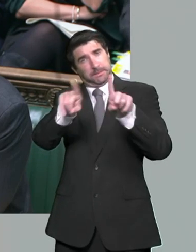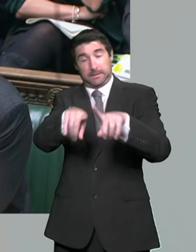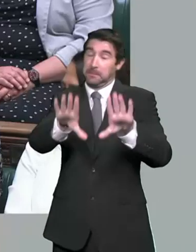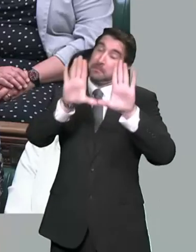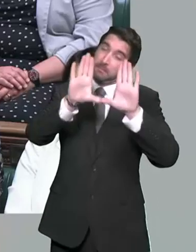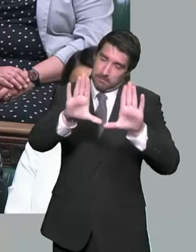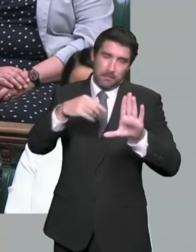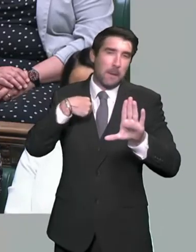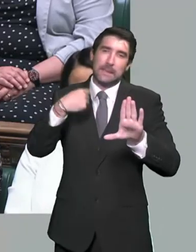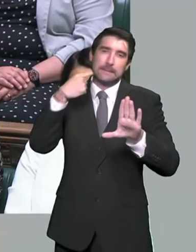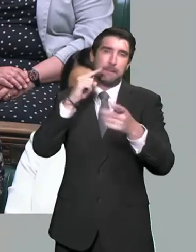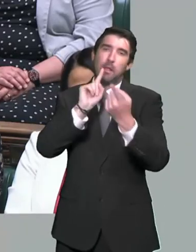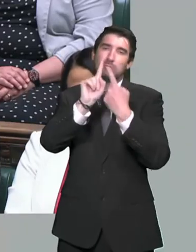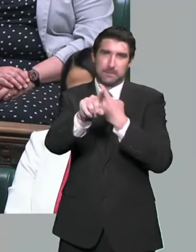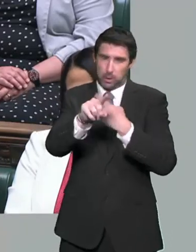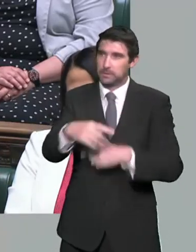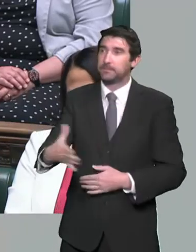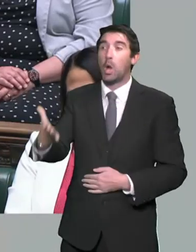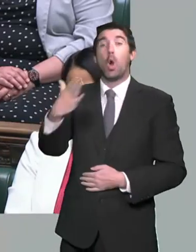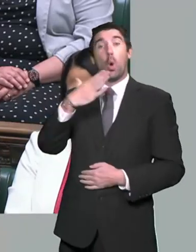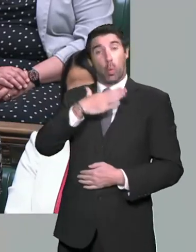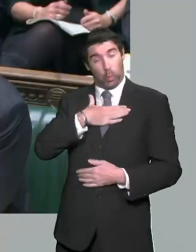the people—in particular, on getting Brexit done.